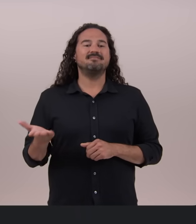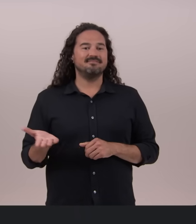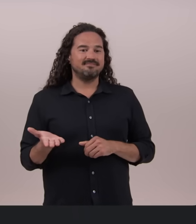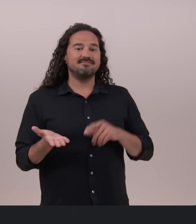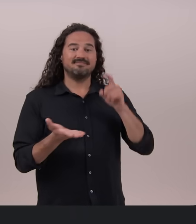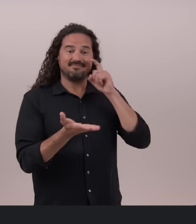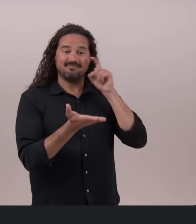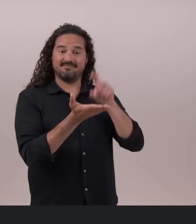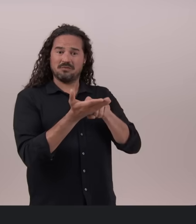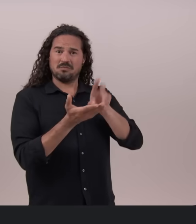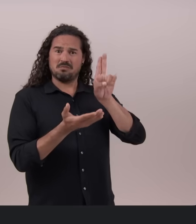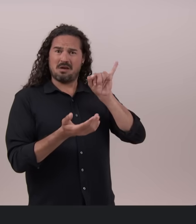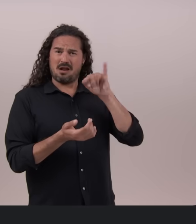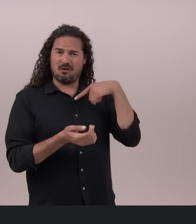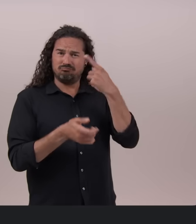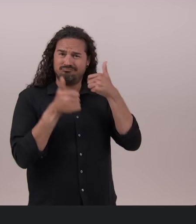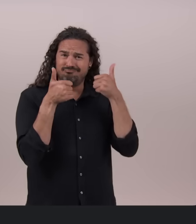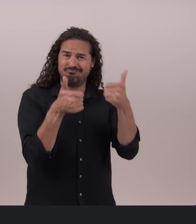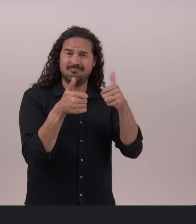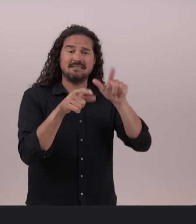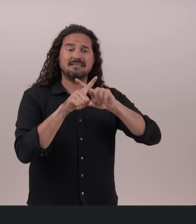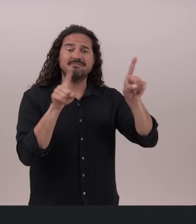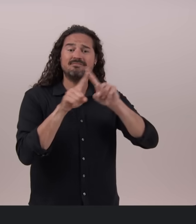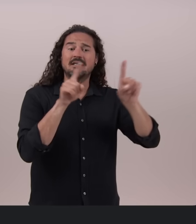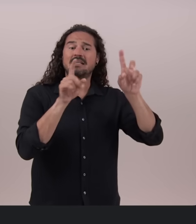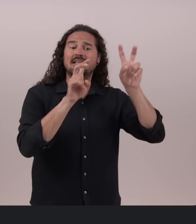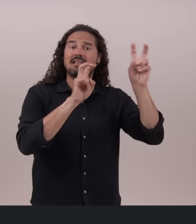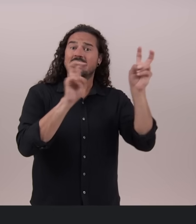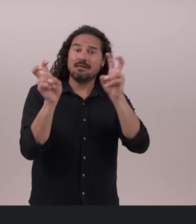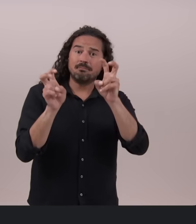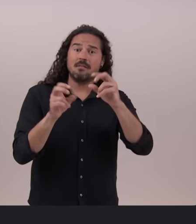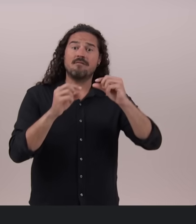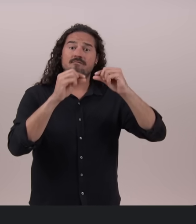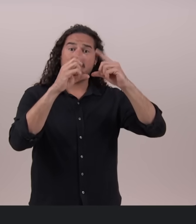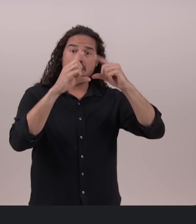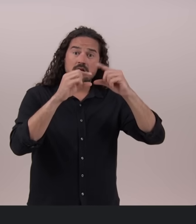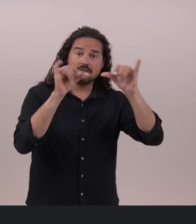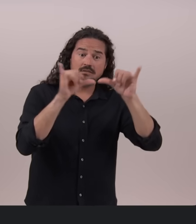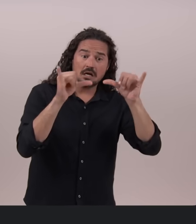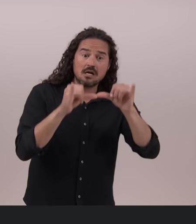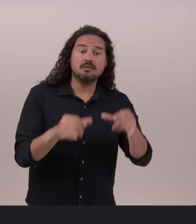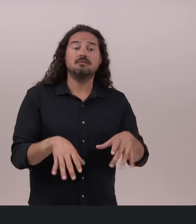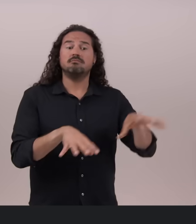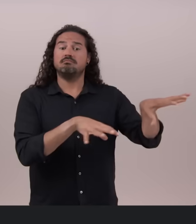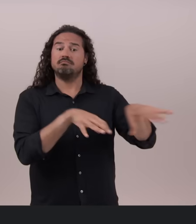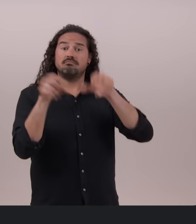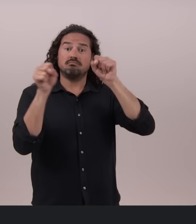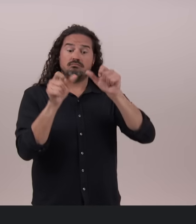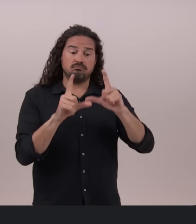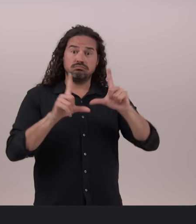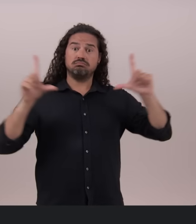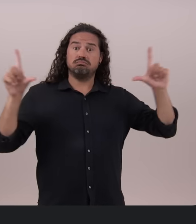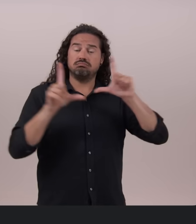multiple themes and how it adapts to different screen sizes. And if there's anything we need to tweak,